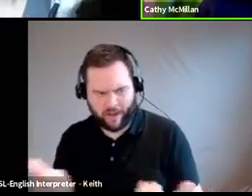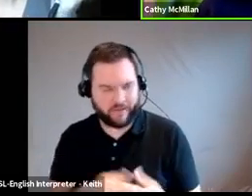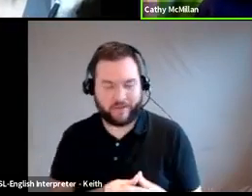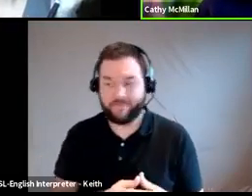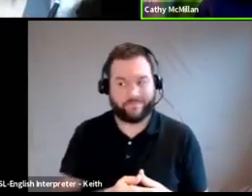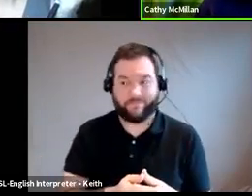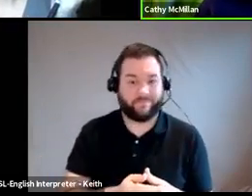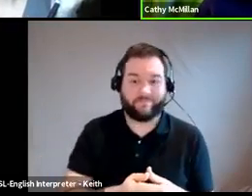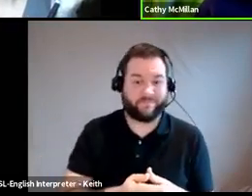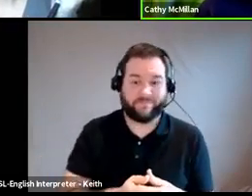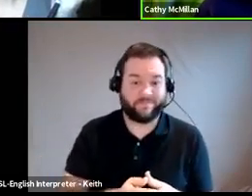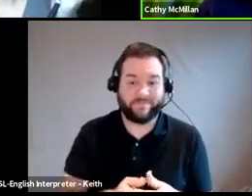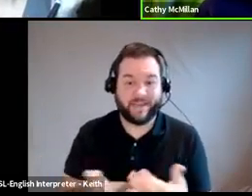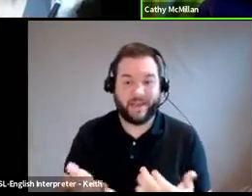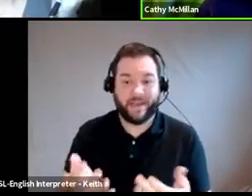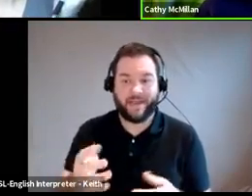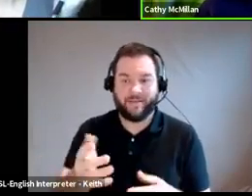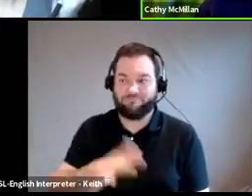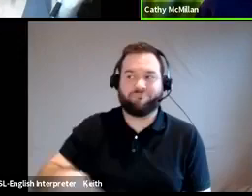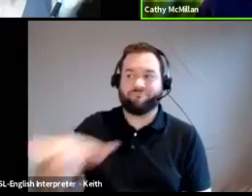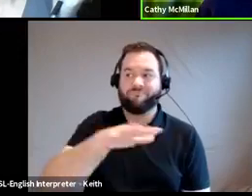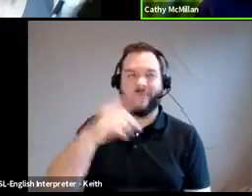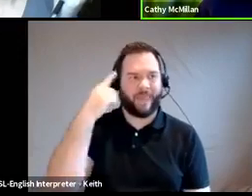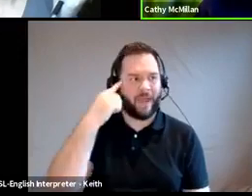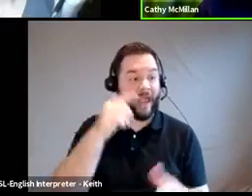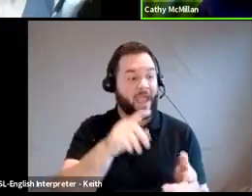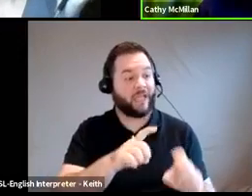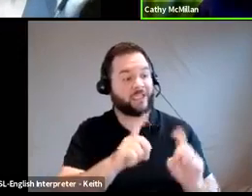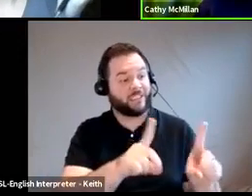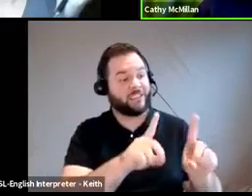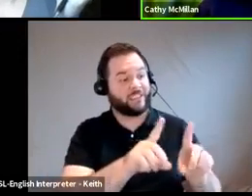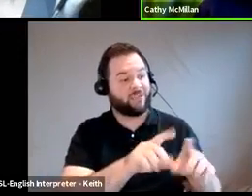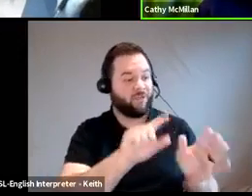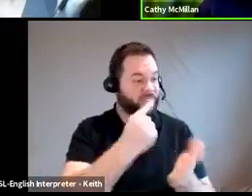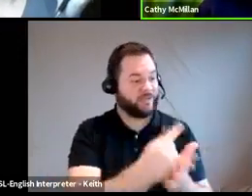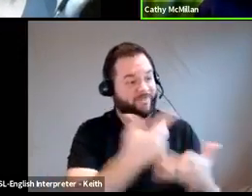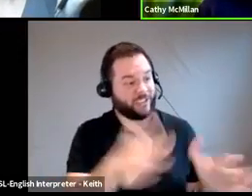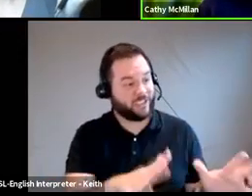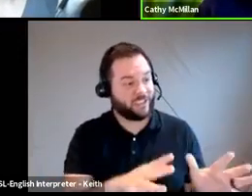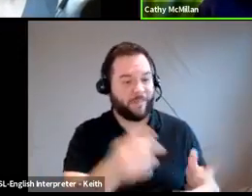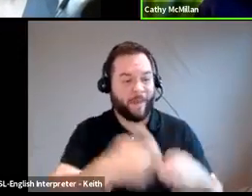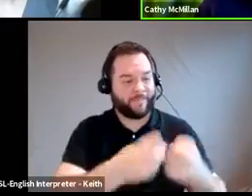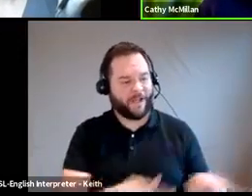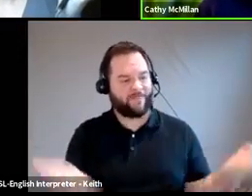like that, literally, keep like that literally people think. you get out of the education system you get out of the education system and there's no more